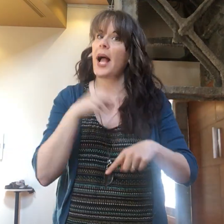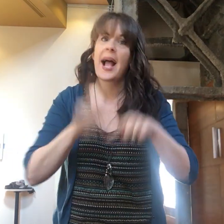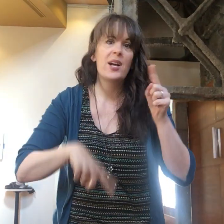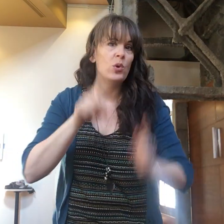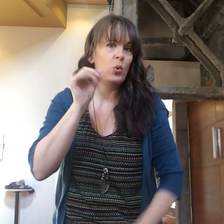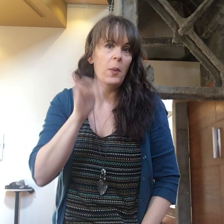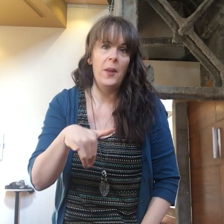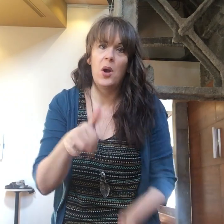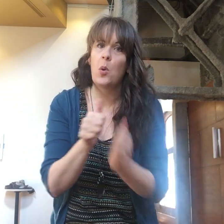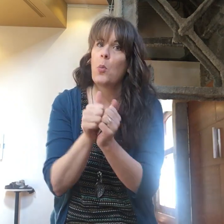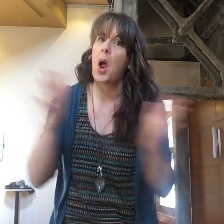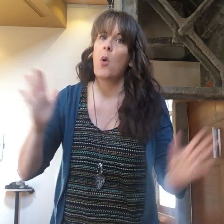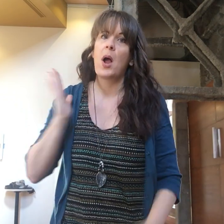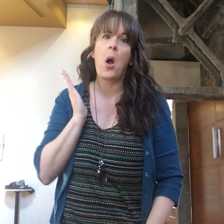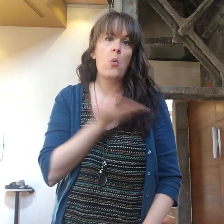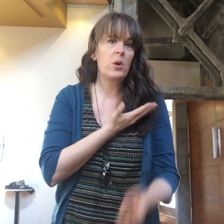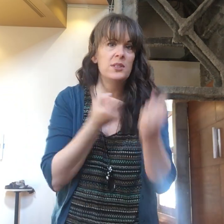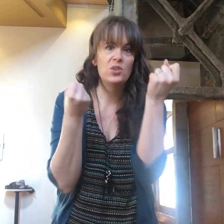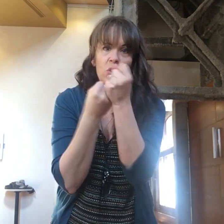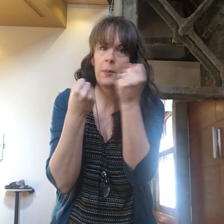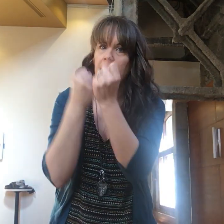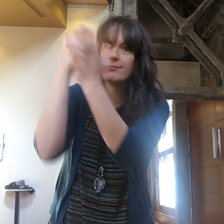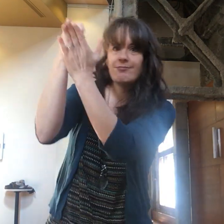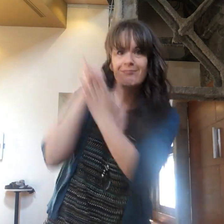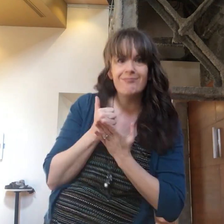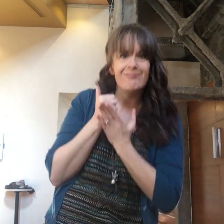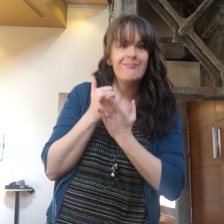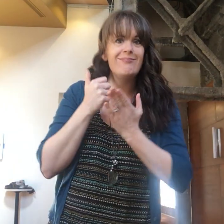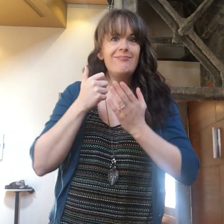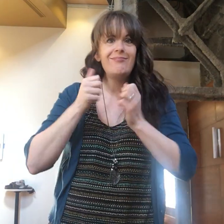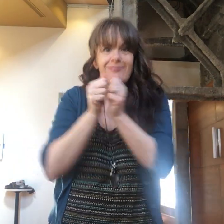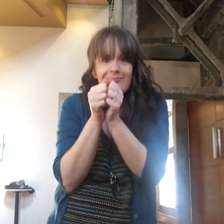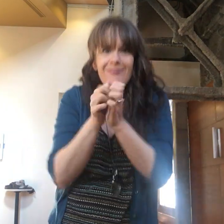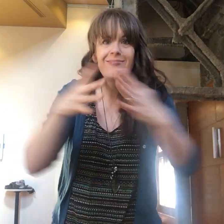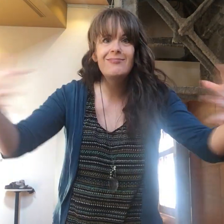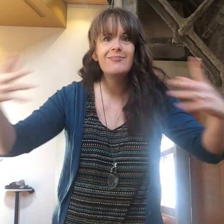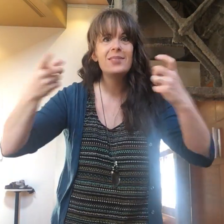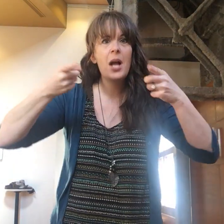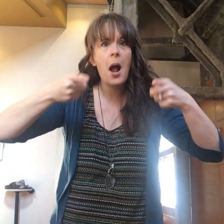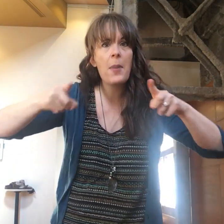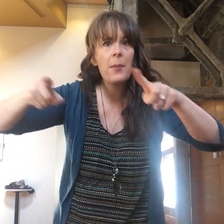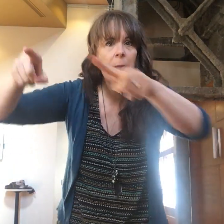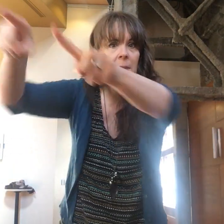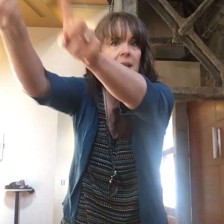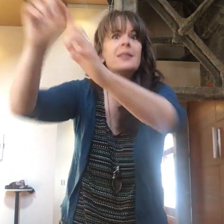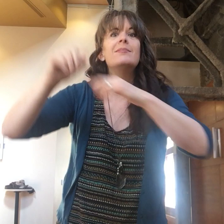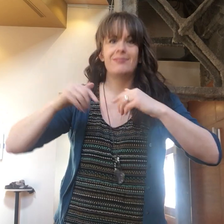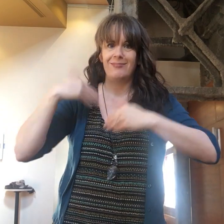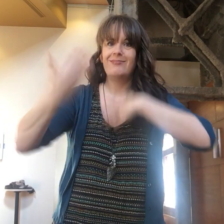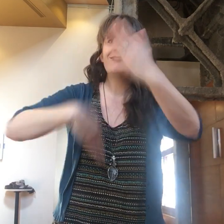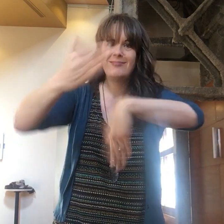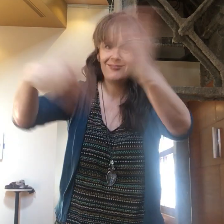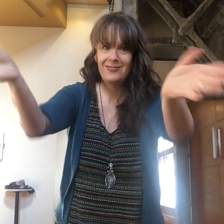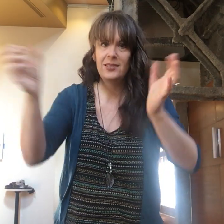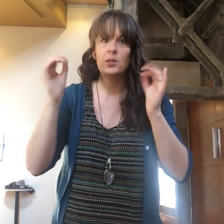We can't do this without our sponsors helping grow to make it happen.